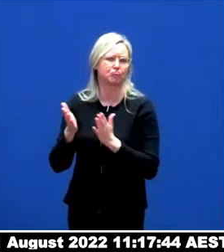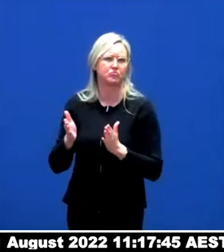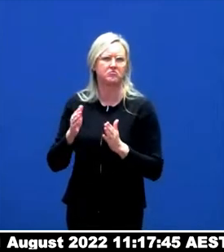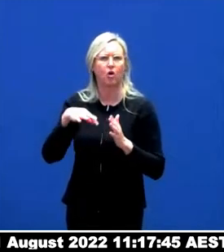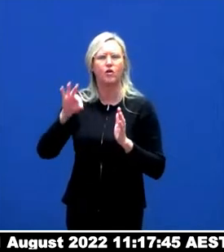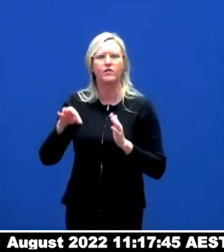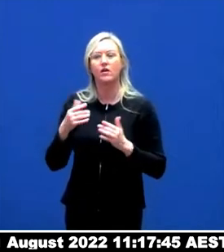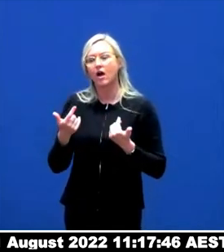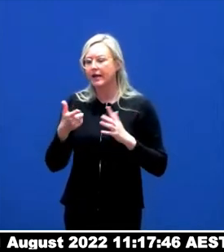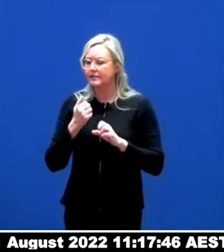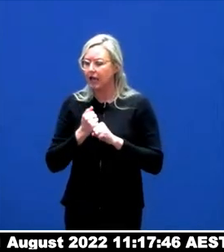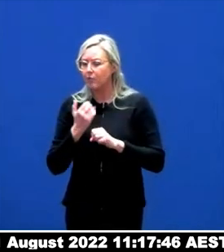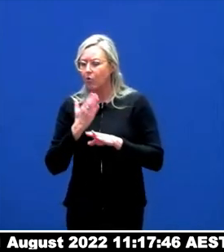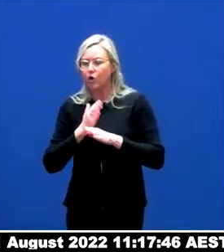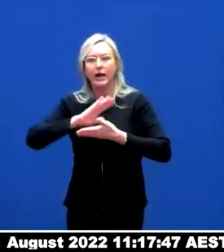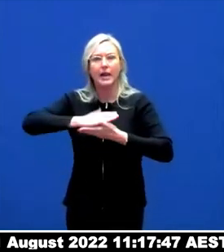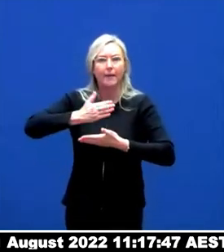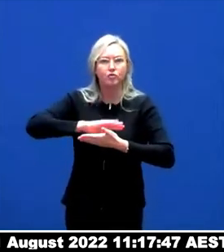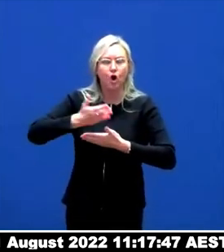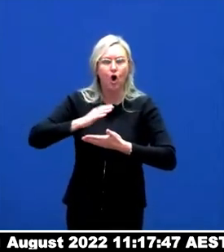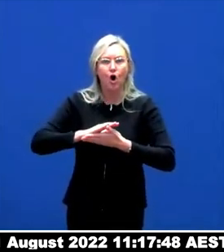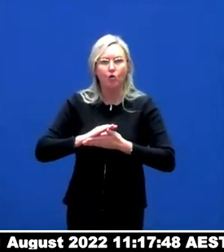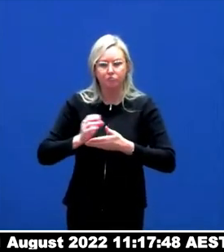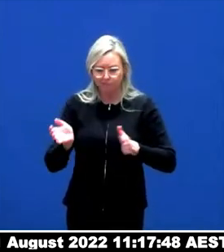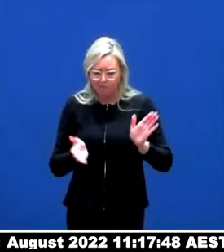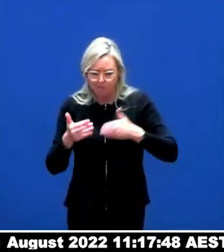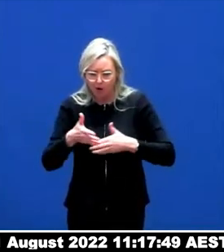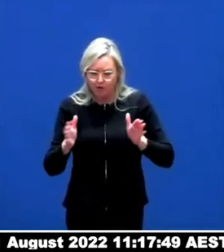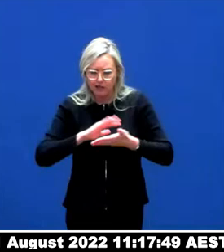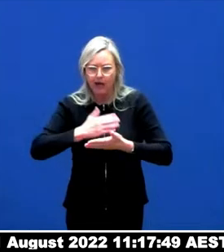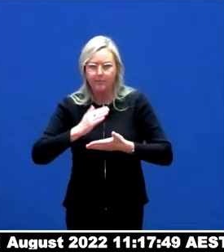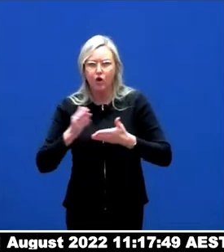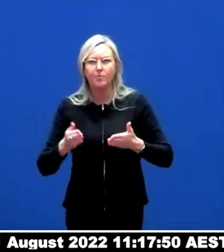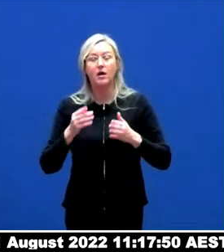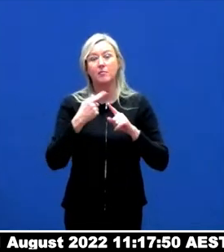laptops, bagging laptops, as well as loading software onto the laptops.